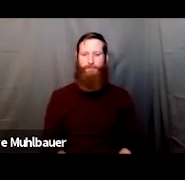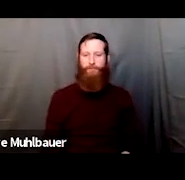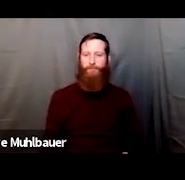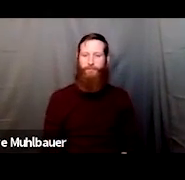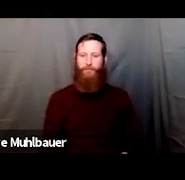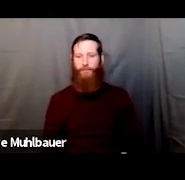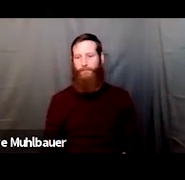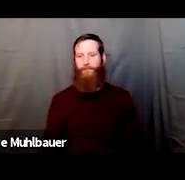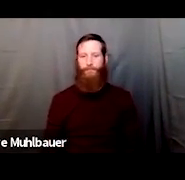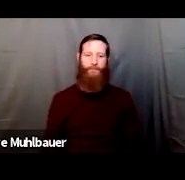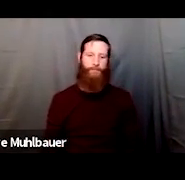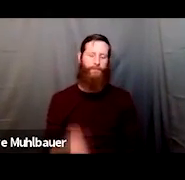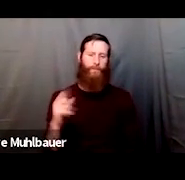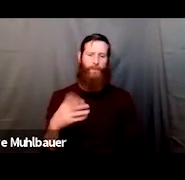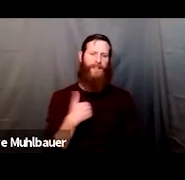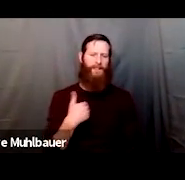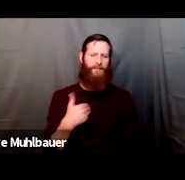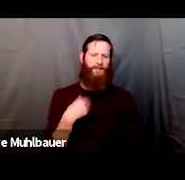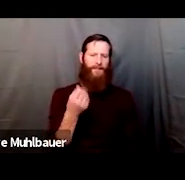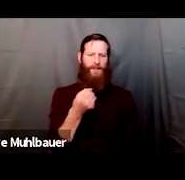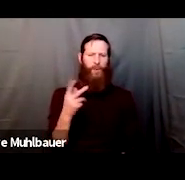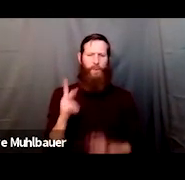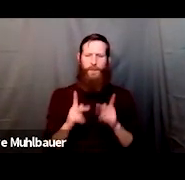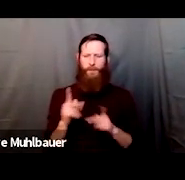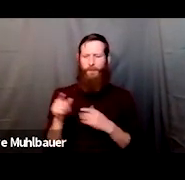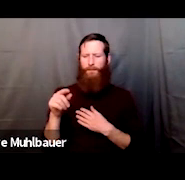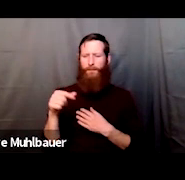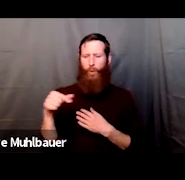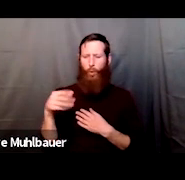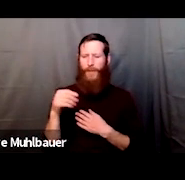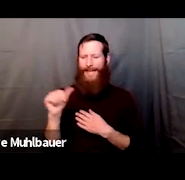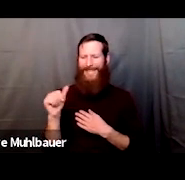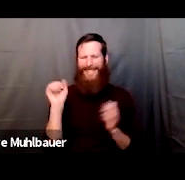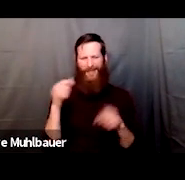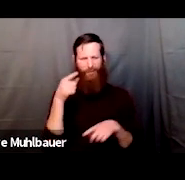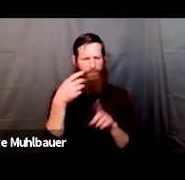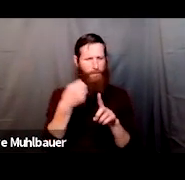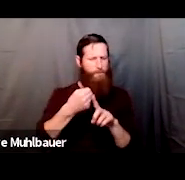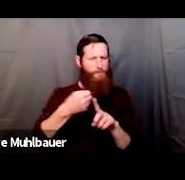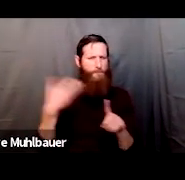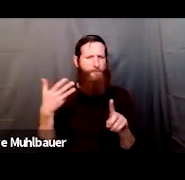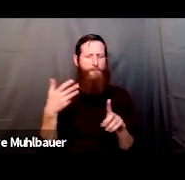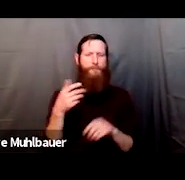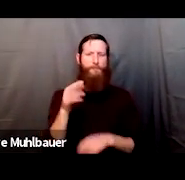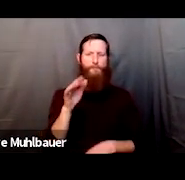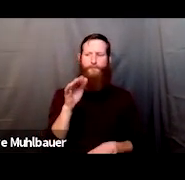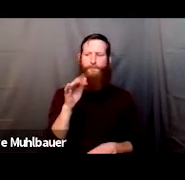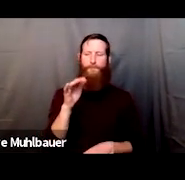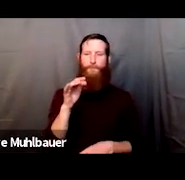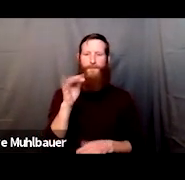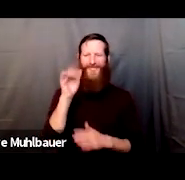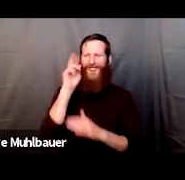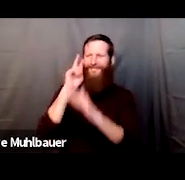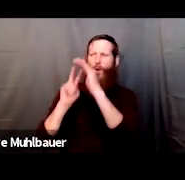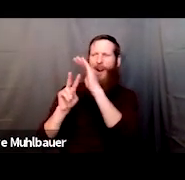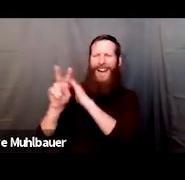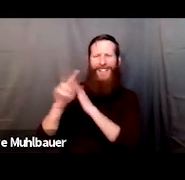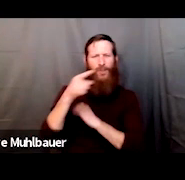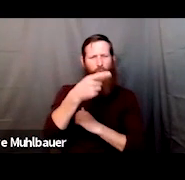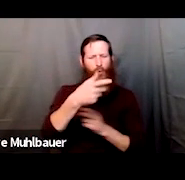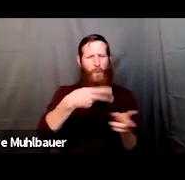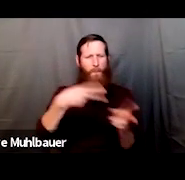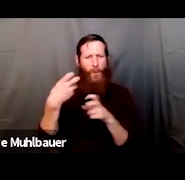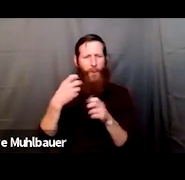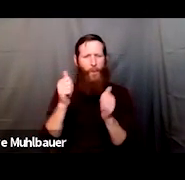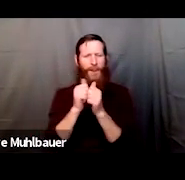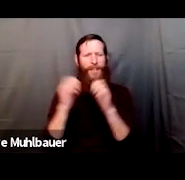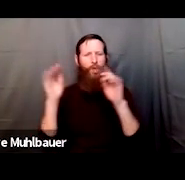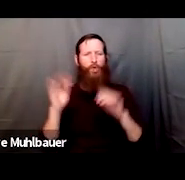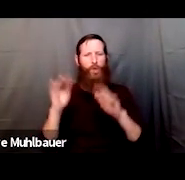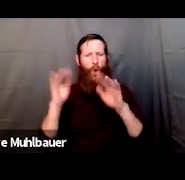We have a couple of folks in the Q and A wondering if you can elaborate a little bit on the piece of the forecast that you pulled out on the snowpack healing itself.